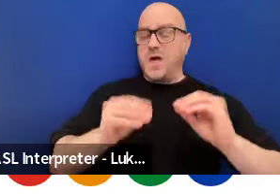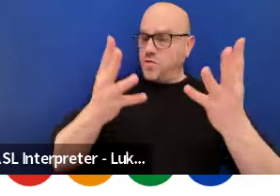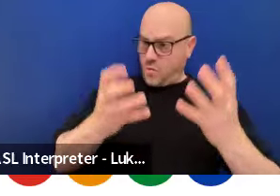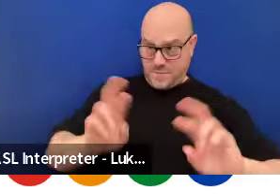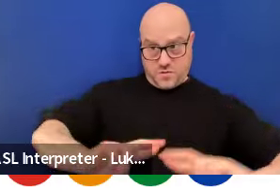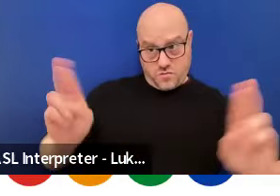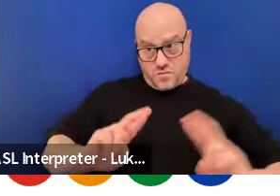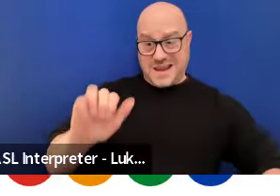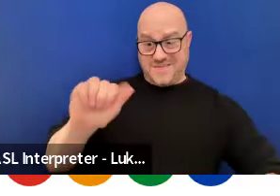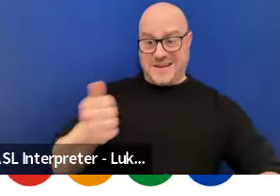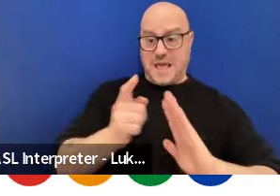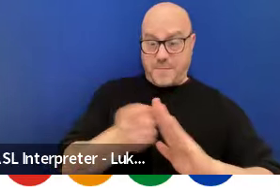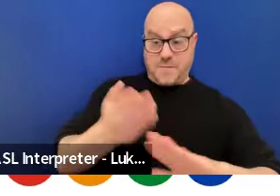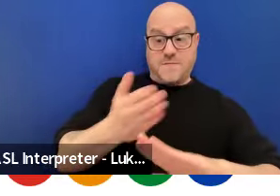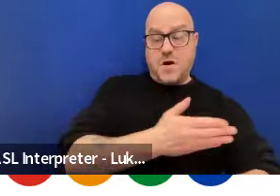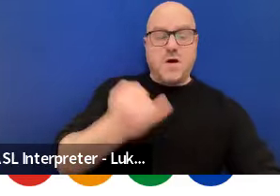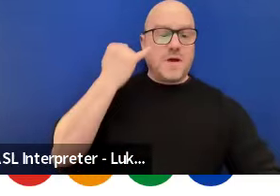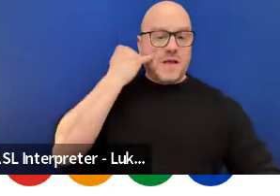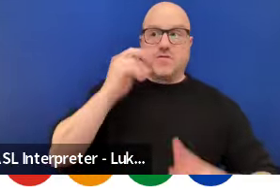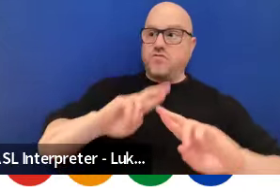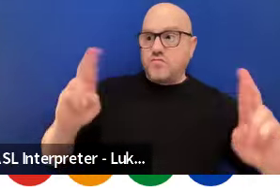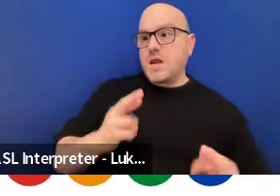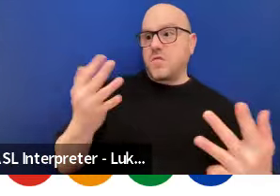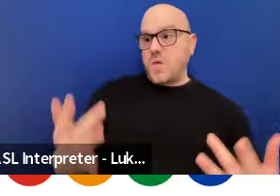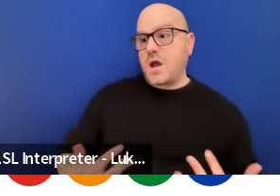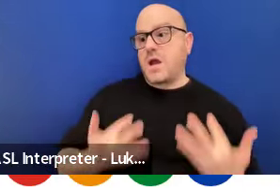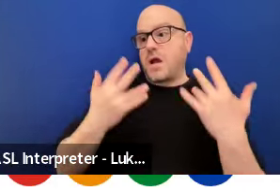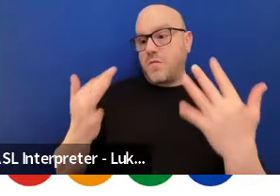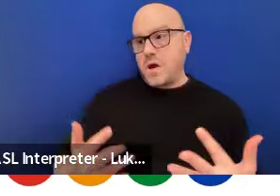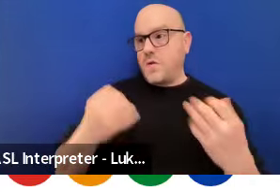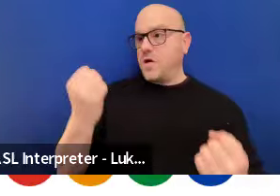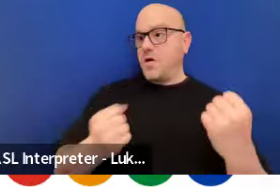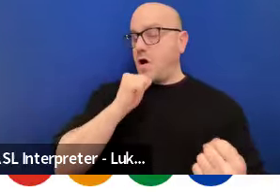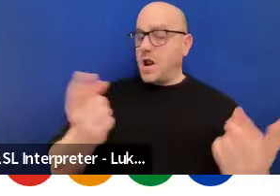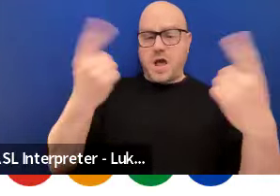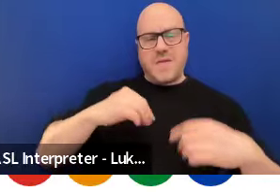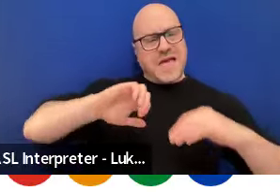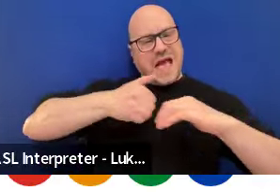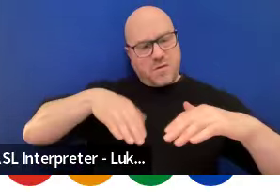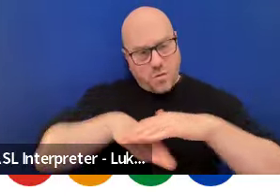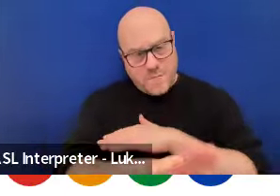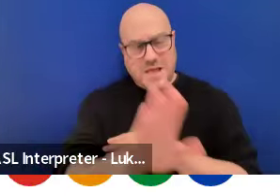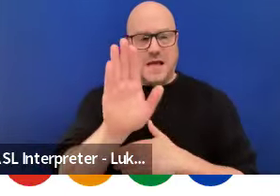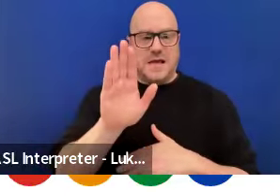ISSUE, YOU HAVE THE TEN-MINUTE CALL, YOU WANT TO STAY READY. IF YOU STAY READY AND THEY ARE